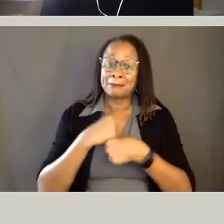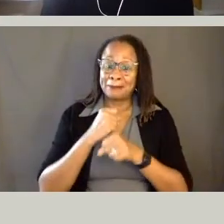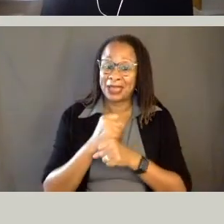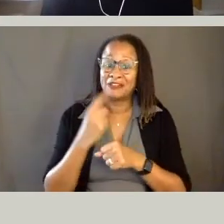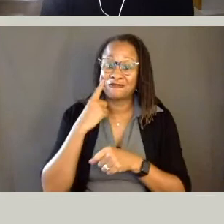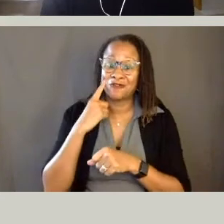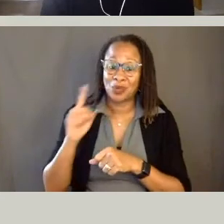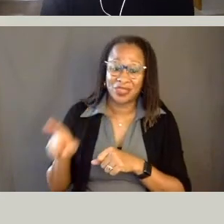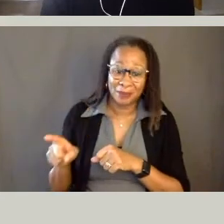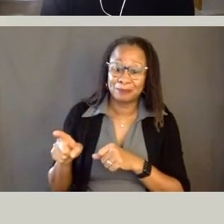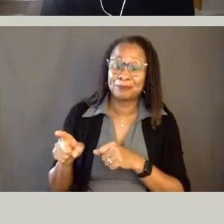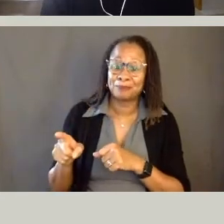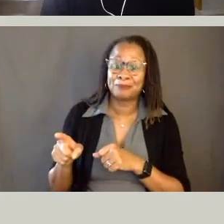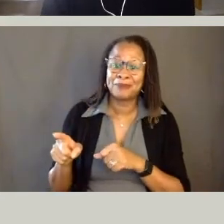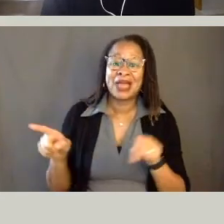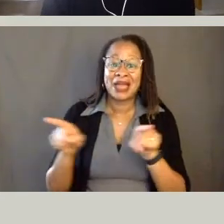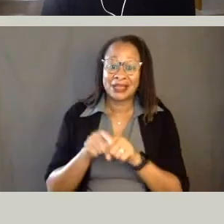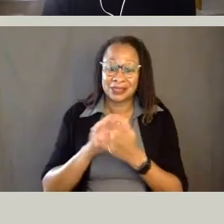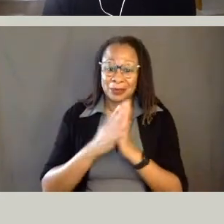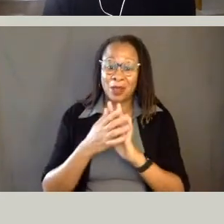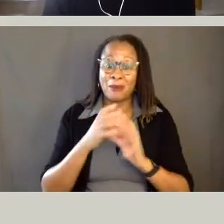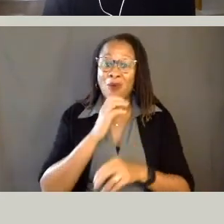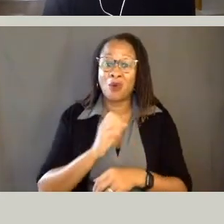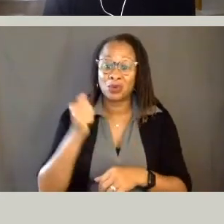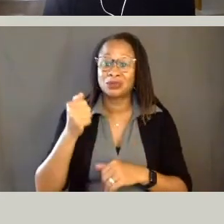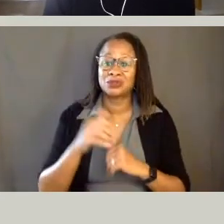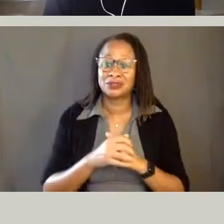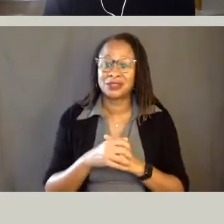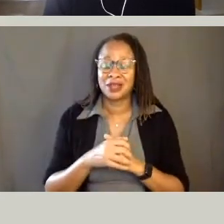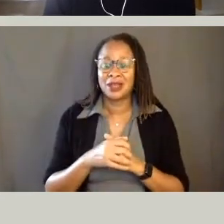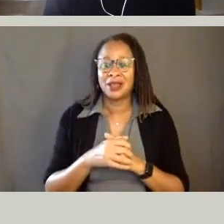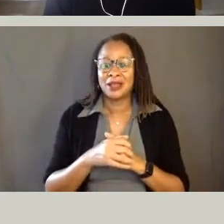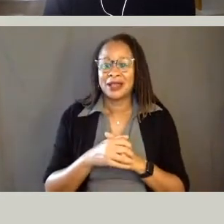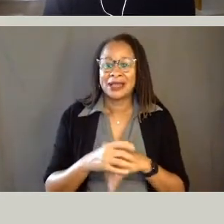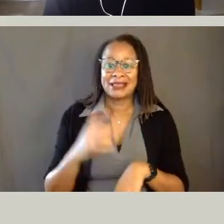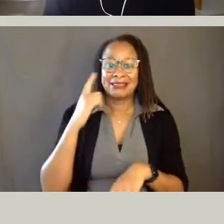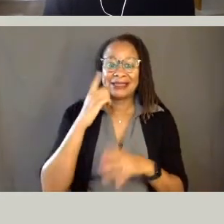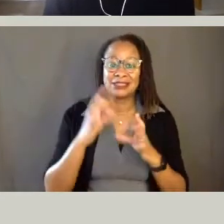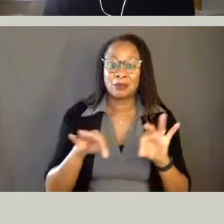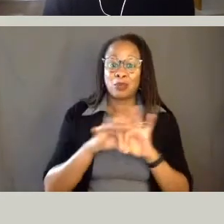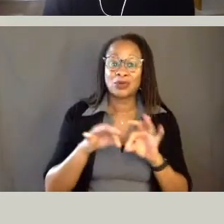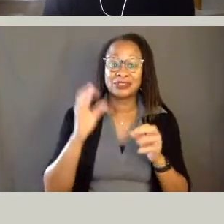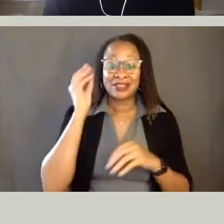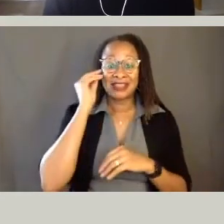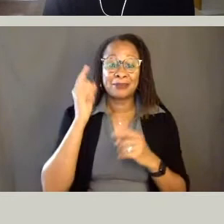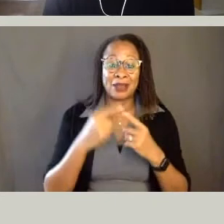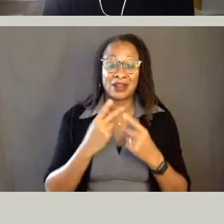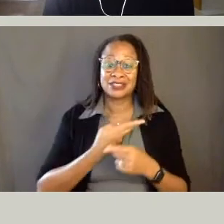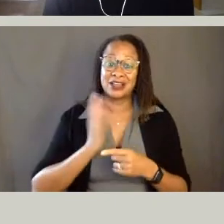which as they get older, it's like they have it's in a way, it's like, I think it's important for us to think about this is our right, like our right is to be able